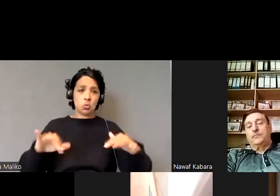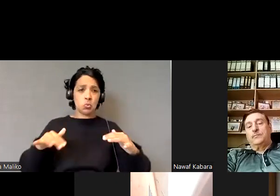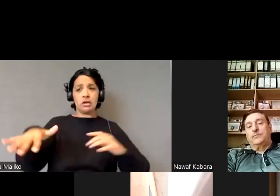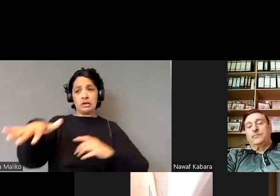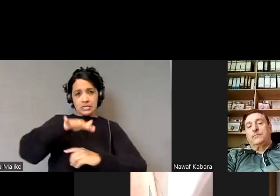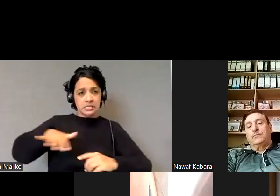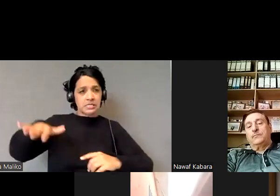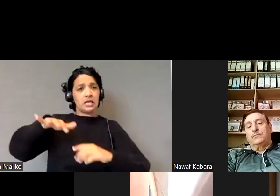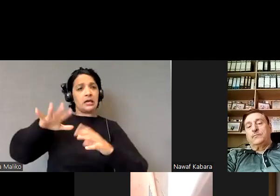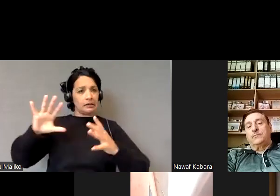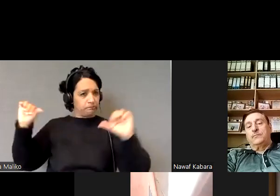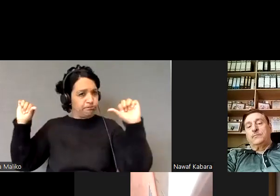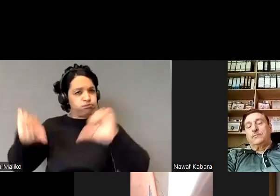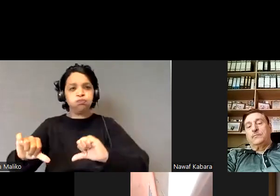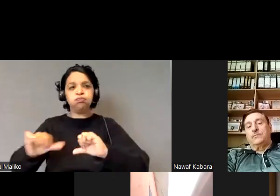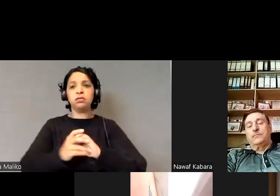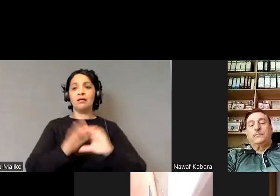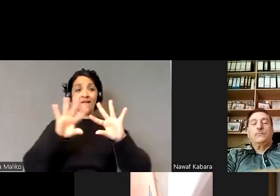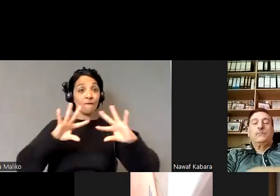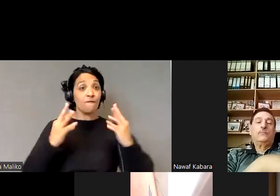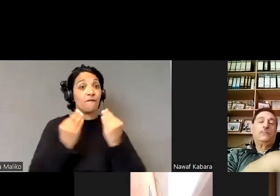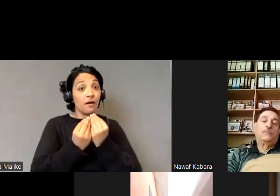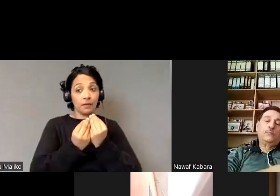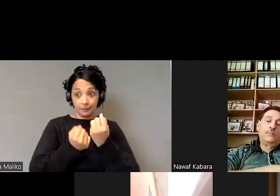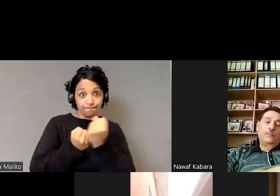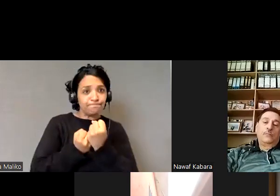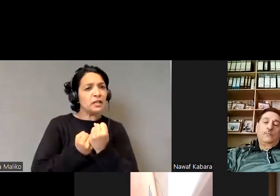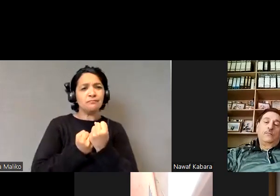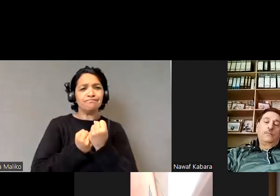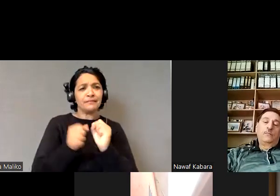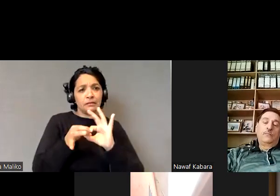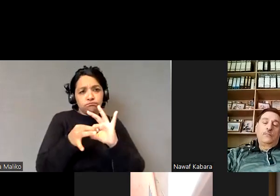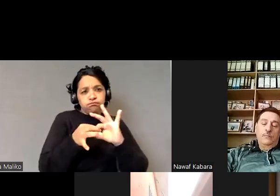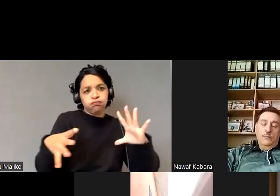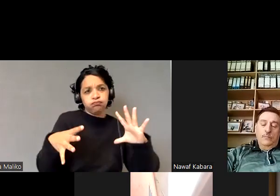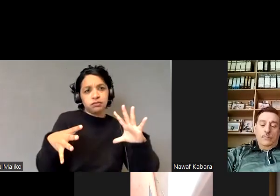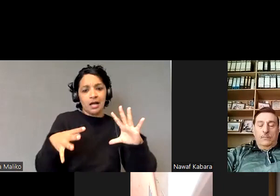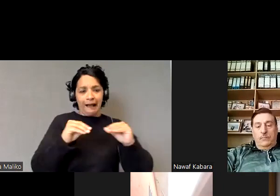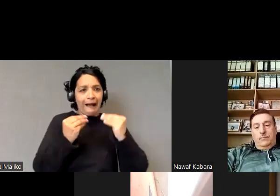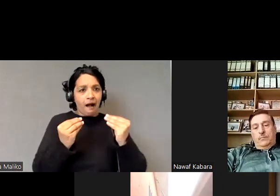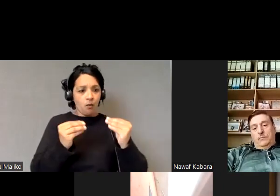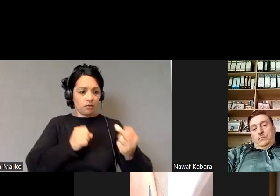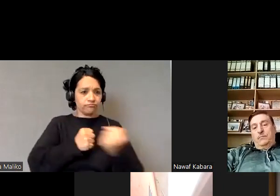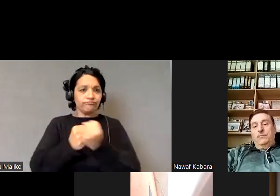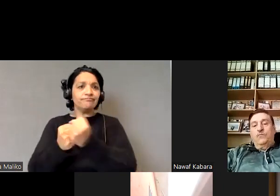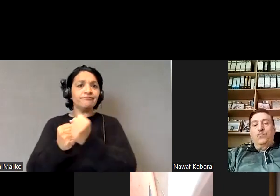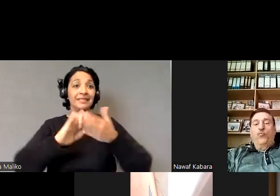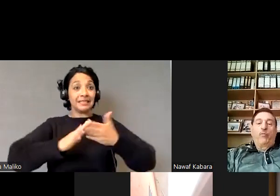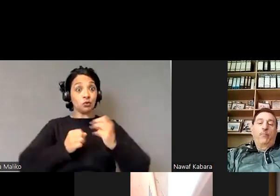support systems, and taking on great personal risk in order to support other members of their community.